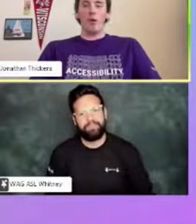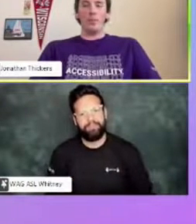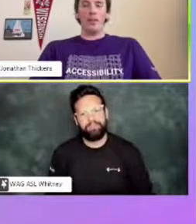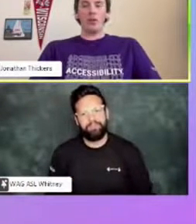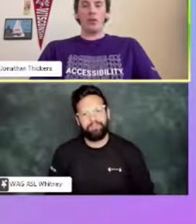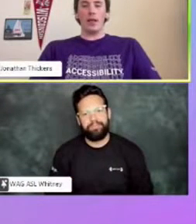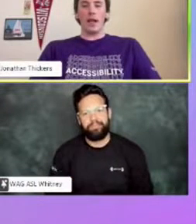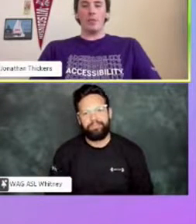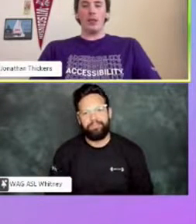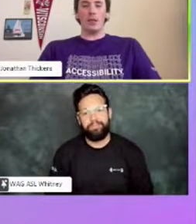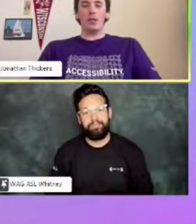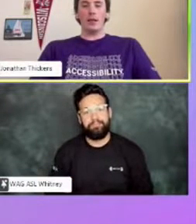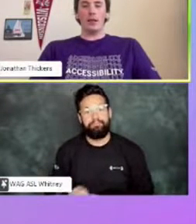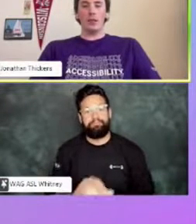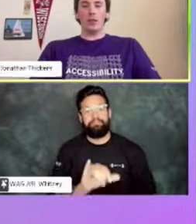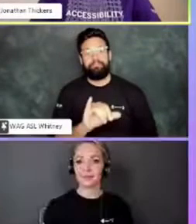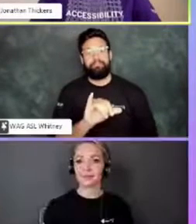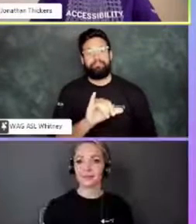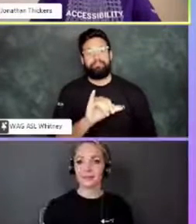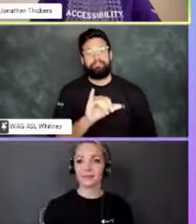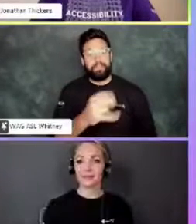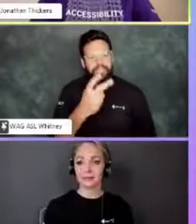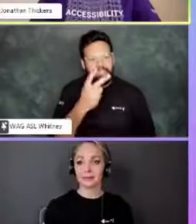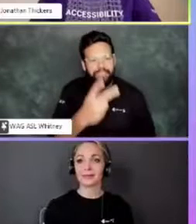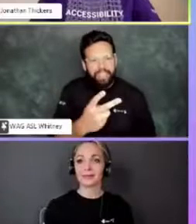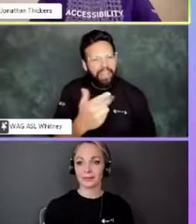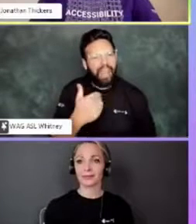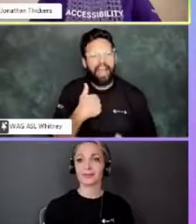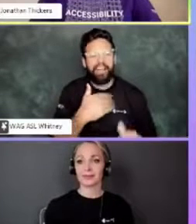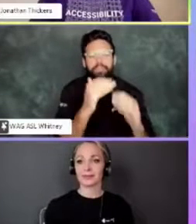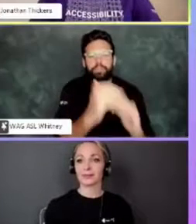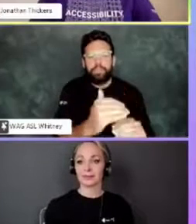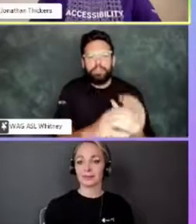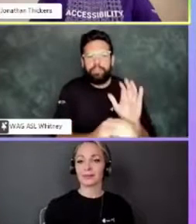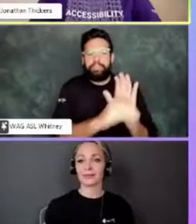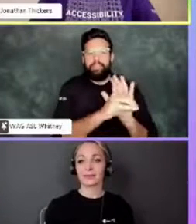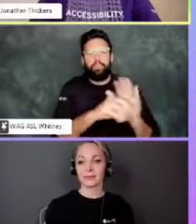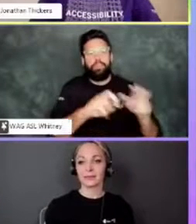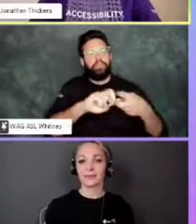That won't be your only option when using the tool though. We're gonna make that threshold configurable.